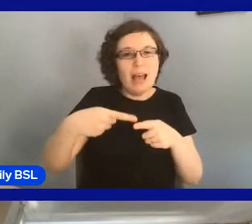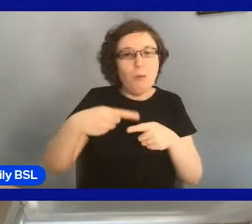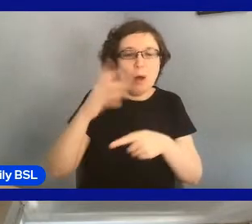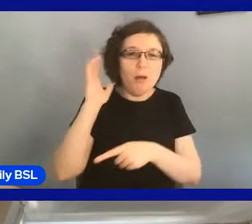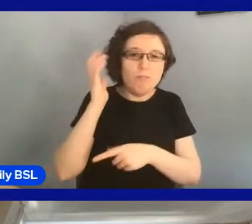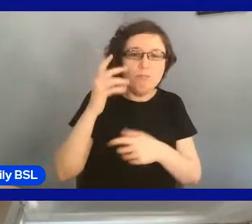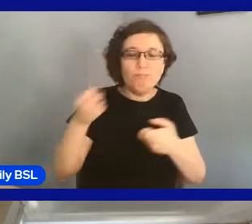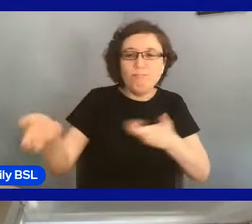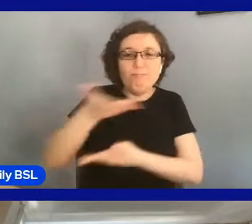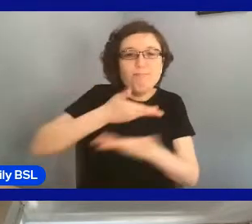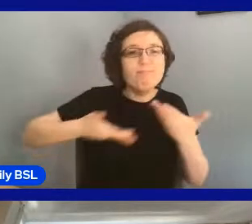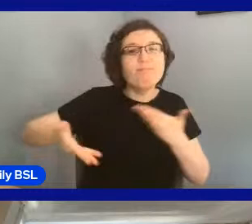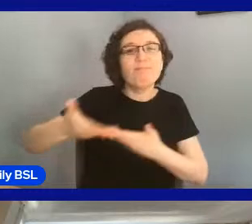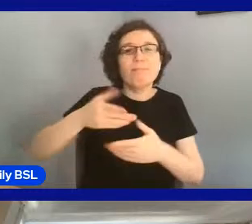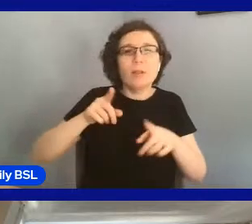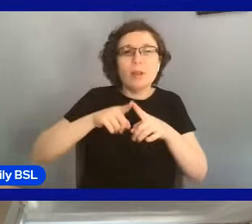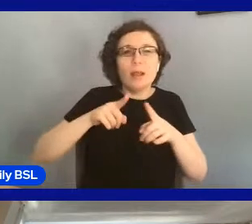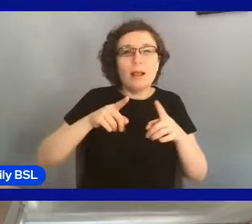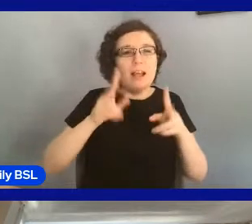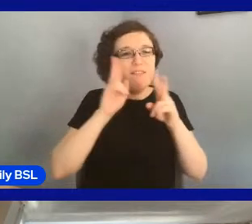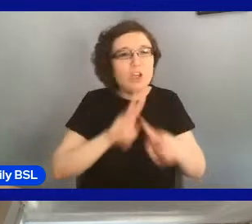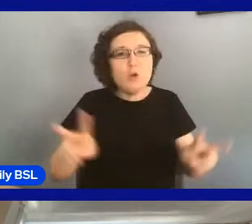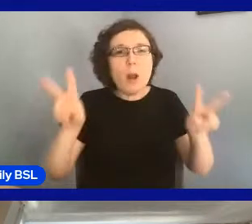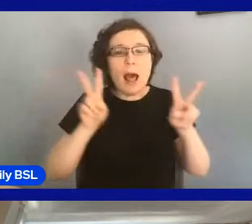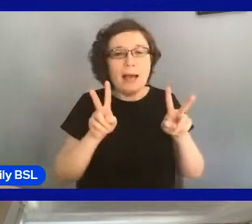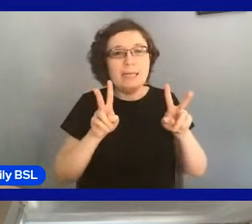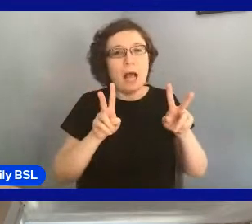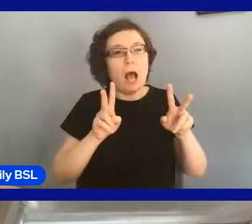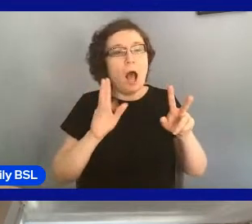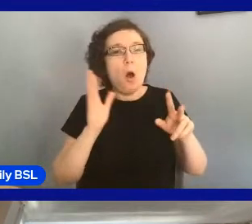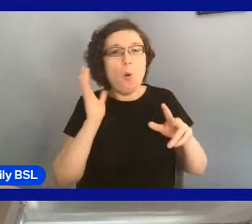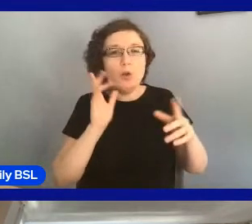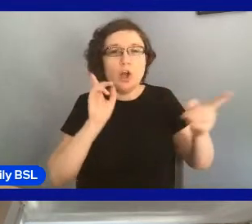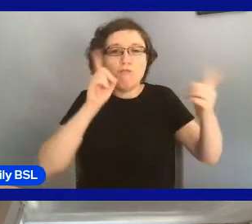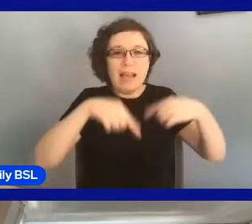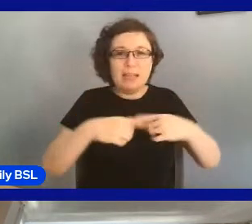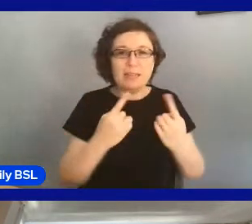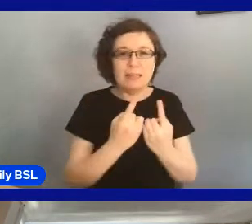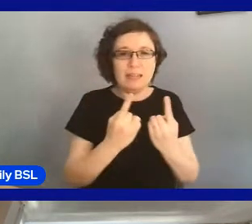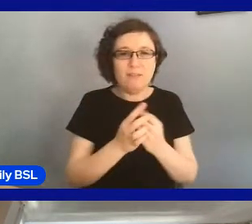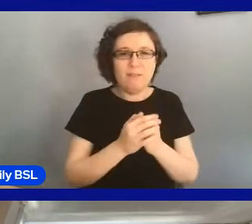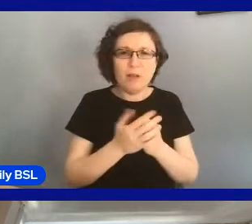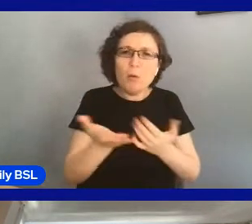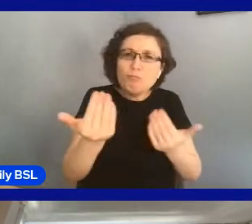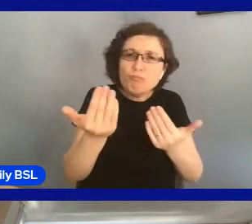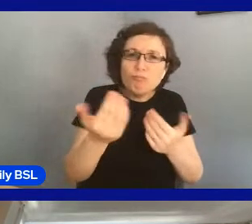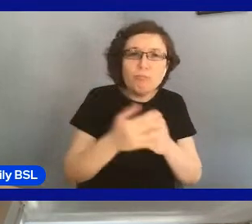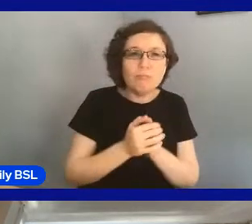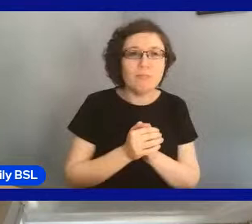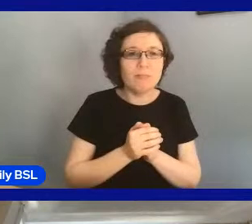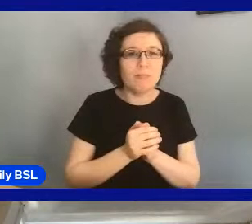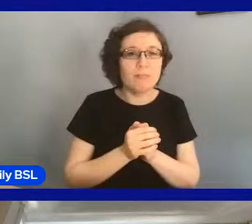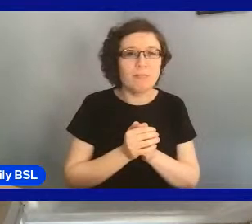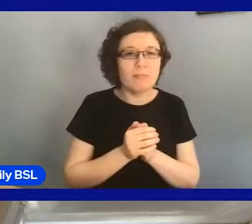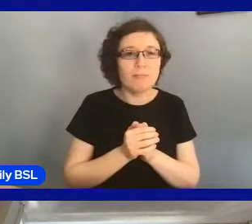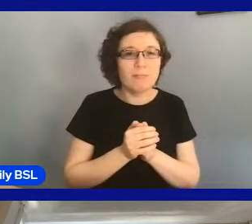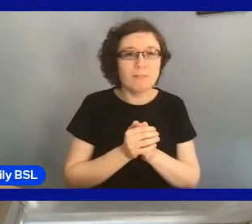anecdotes to longer form 30 minute podcasts. With a bit of custom-built four de audiovisual I pharma Tell us about the four de audiovisual Isa? What is that.